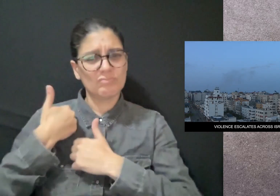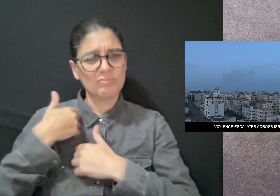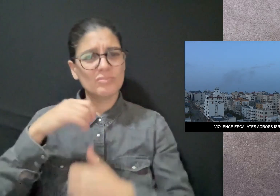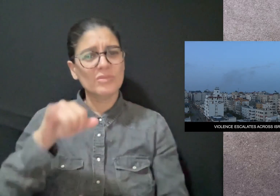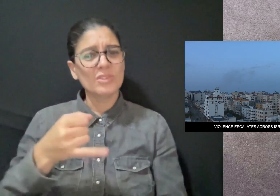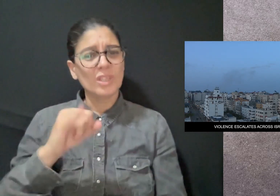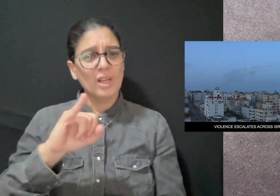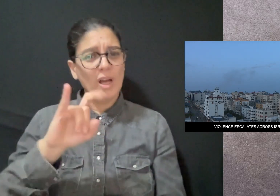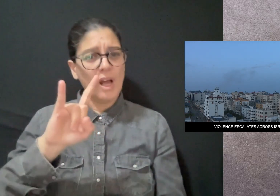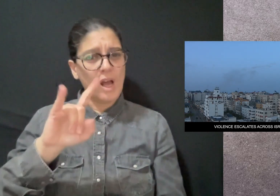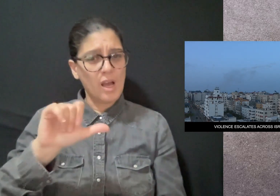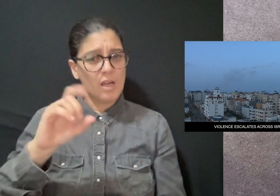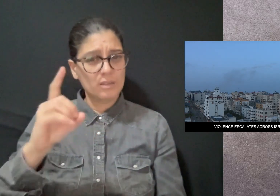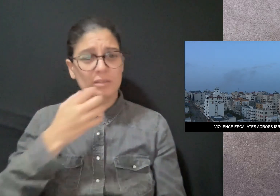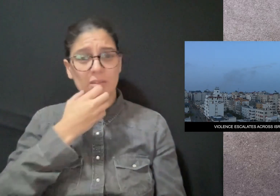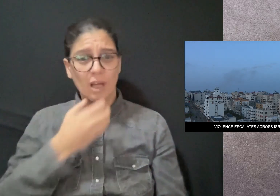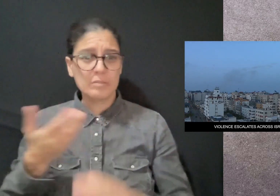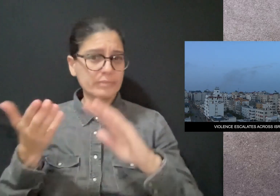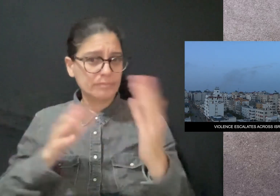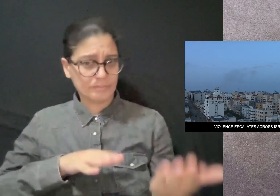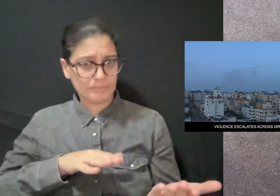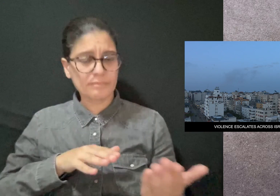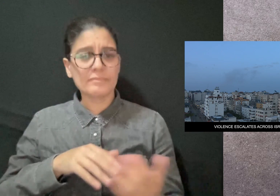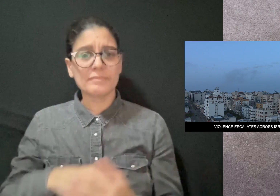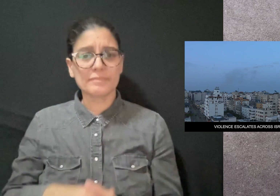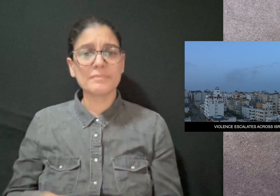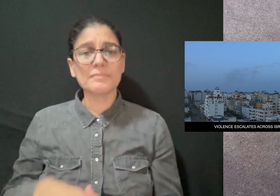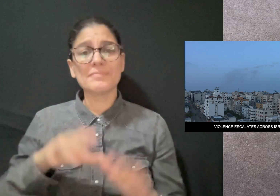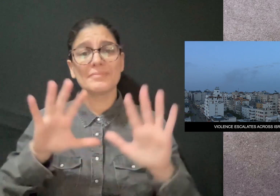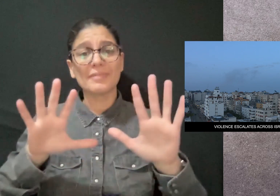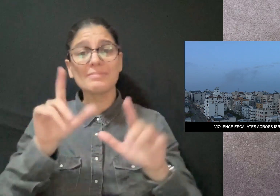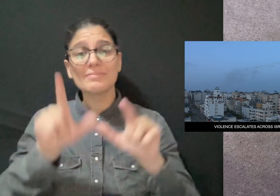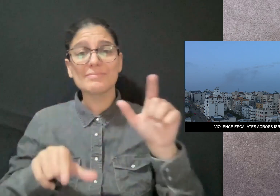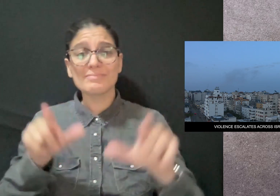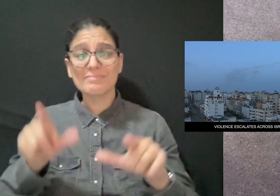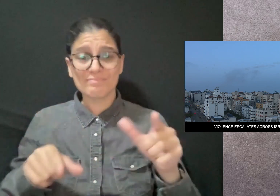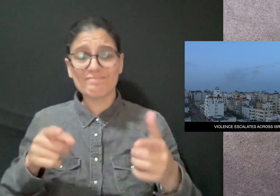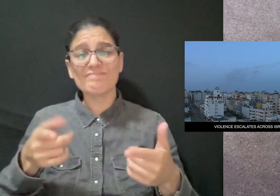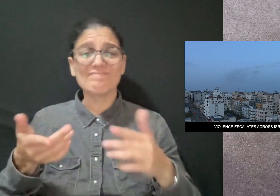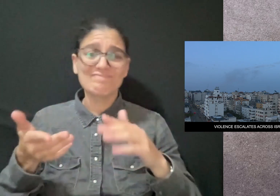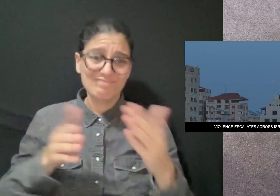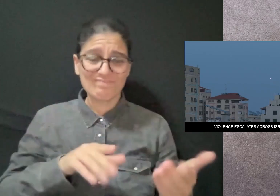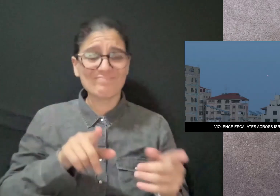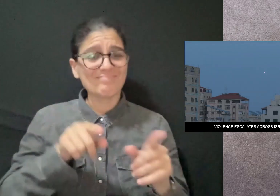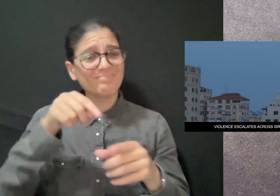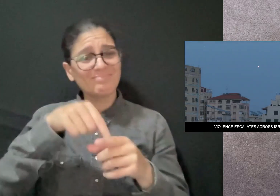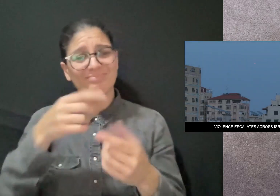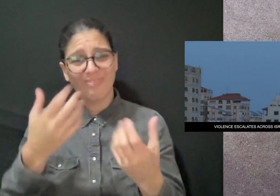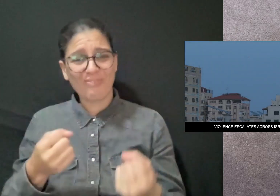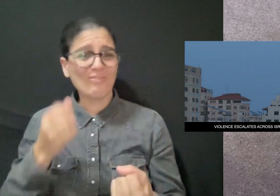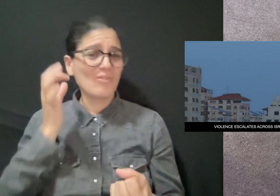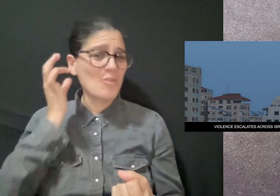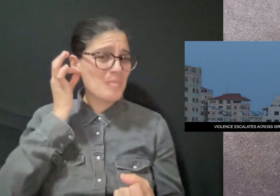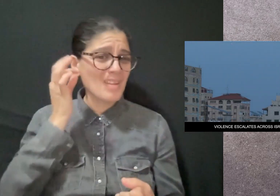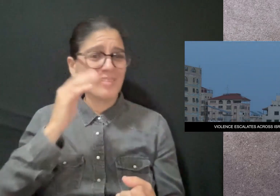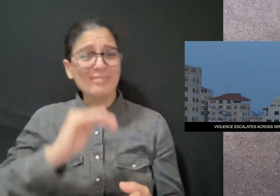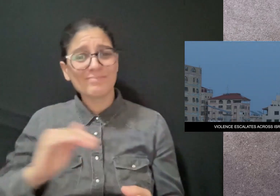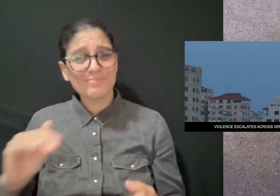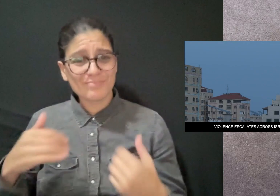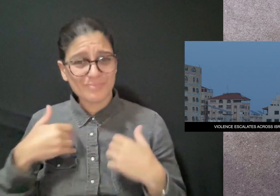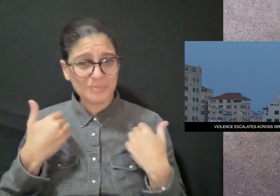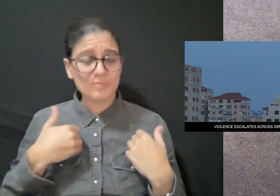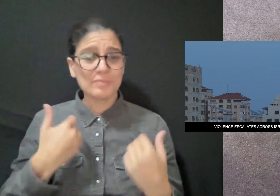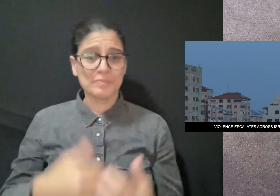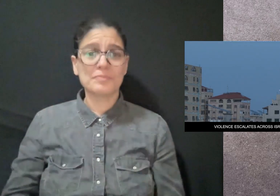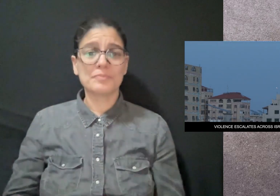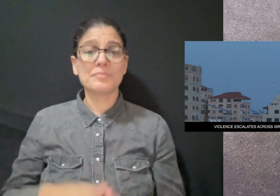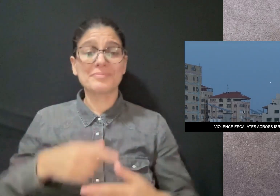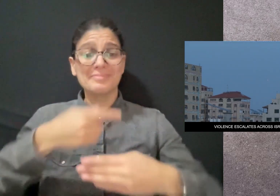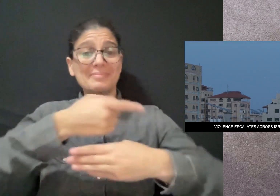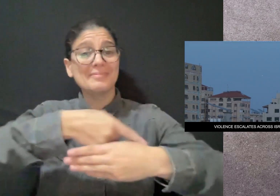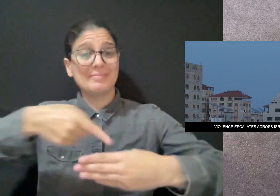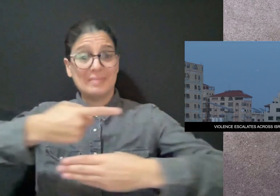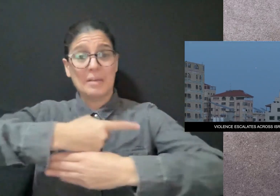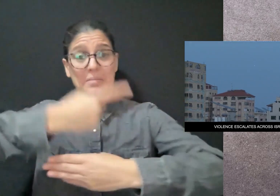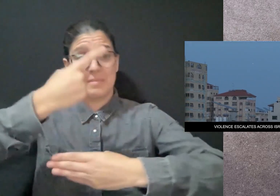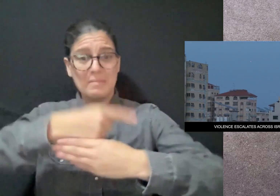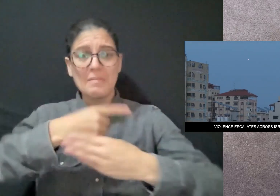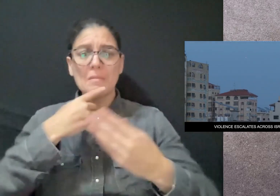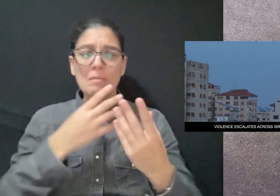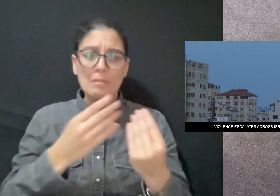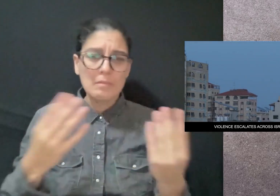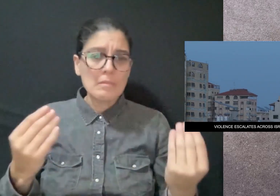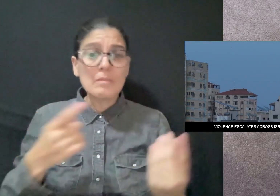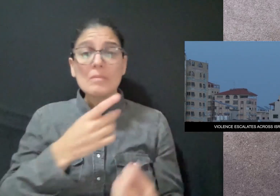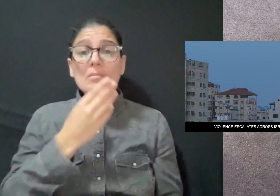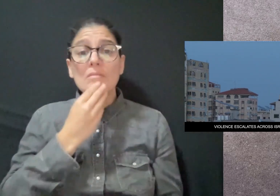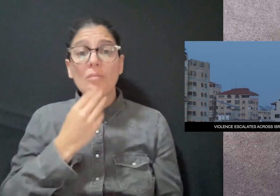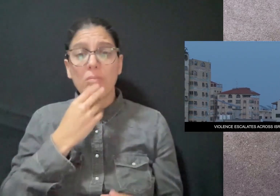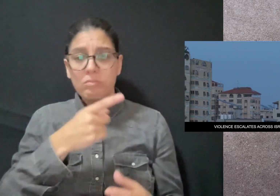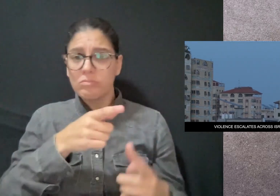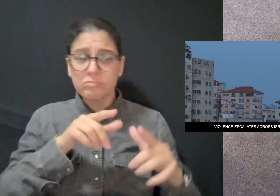10 civilians mostly women and children across the border many Israelis had to run